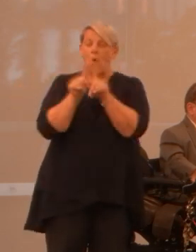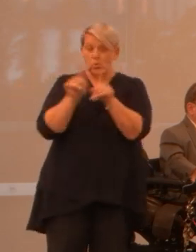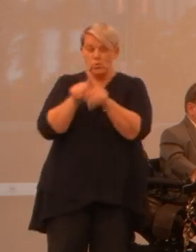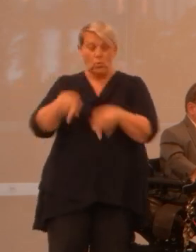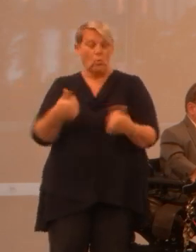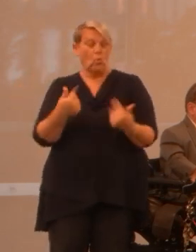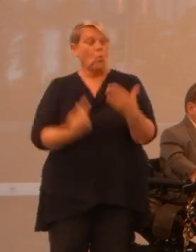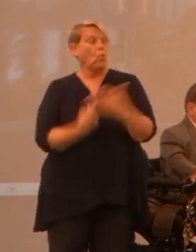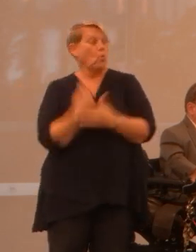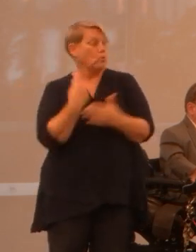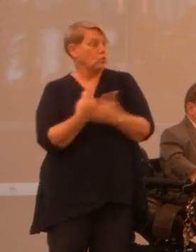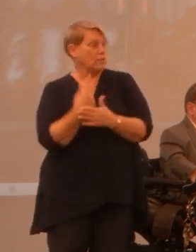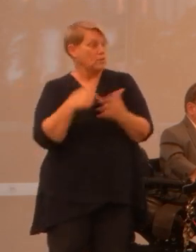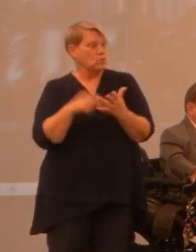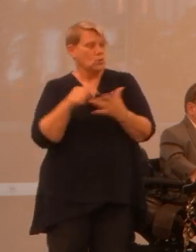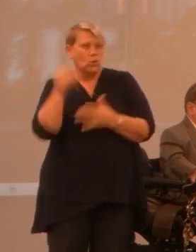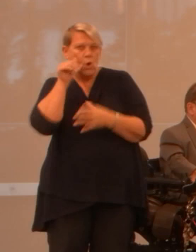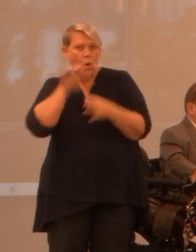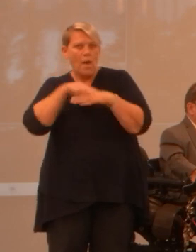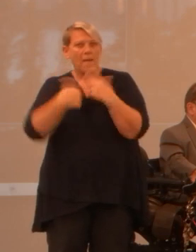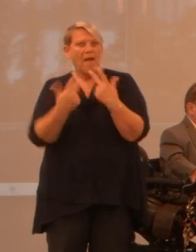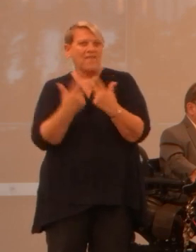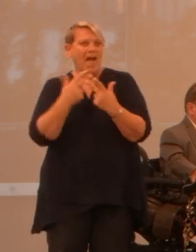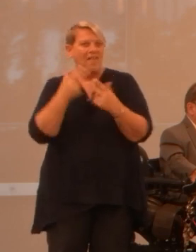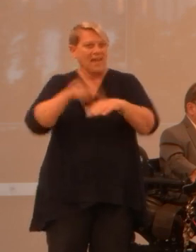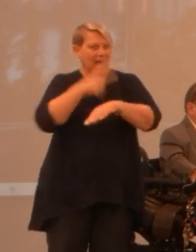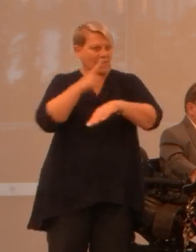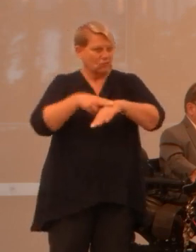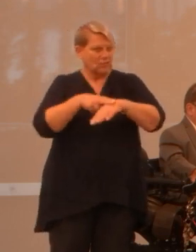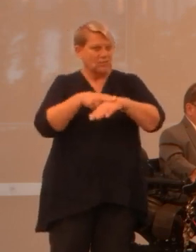just note some of the other parts of the Noongar nation, Amangu north of Juat,